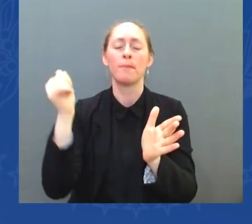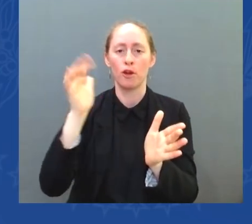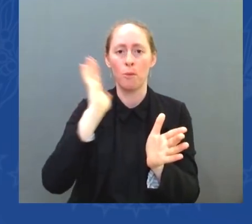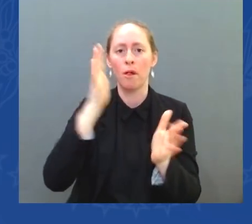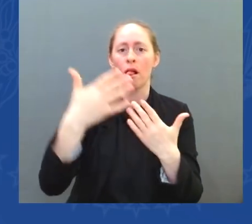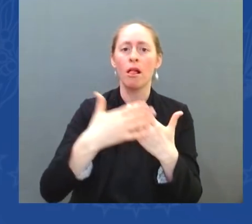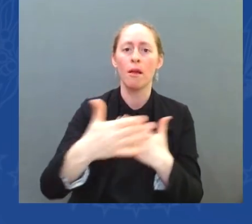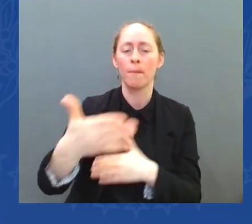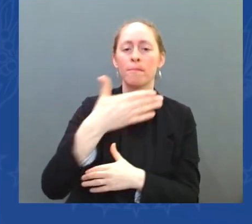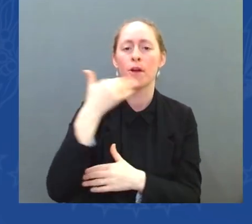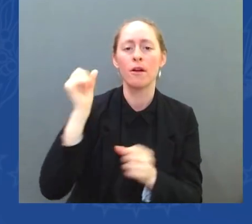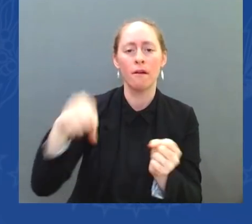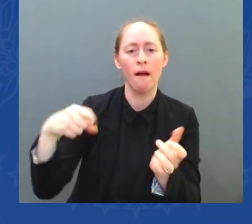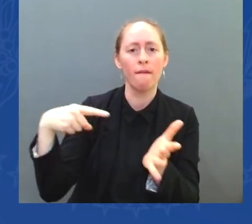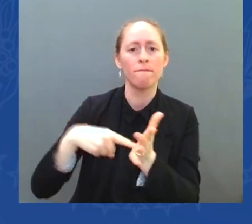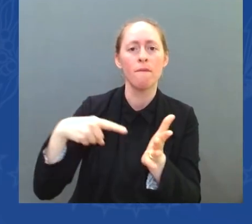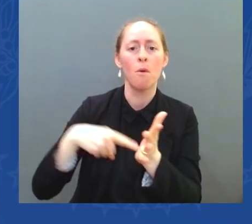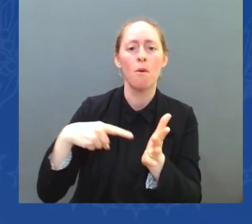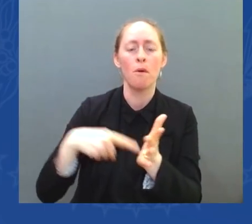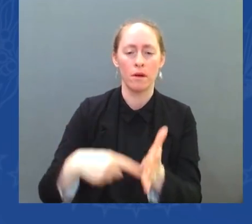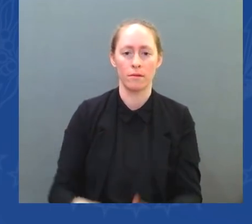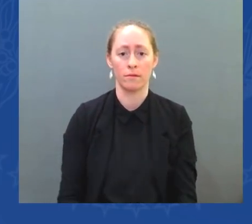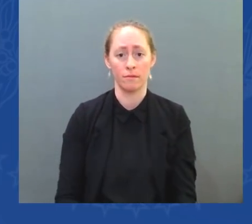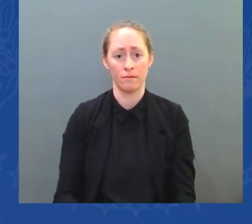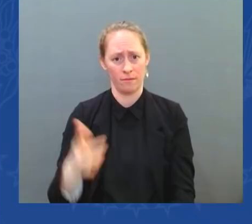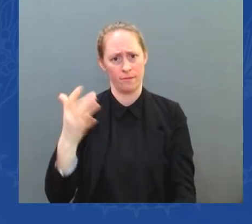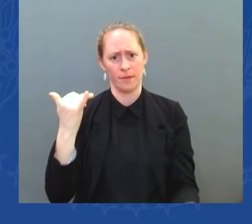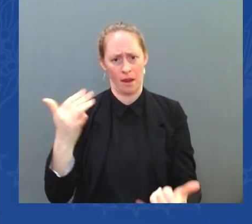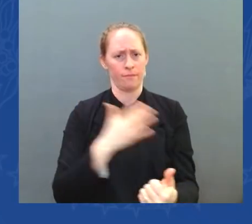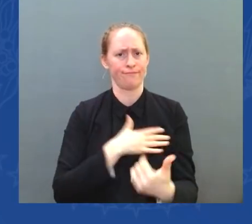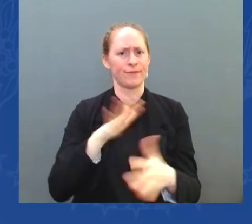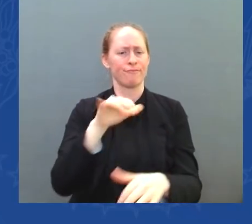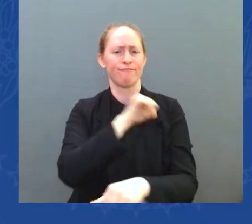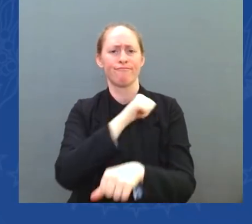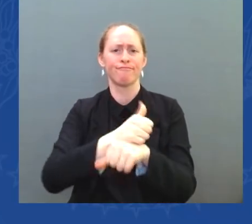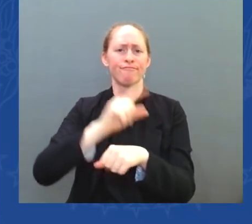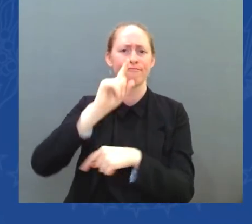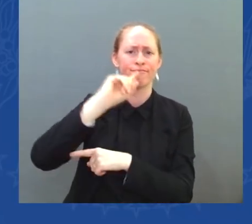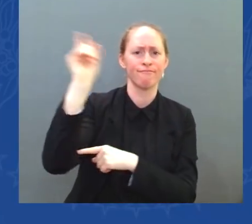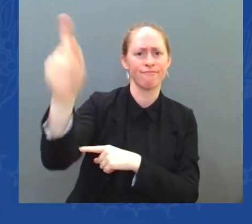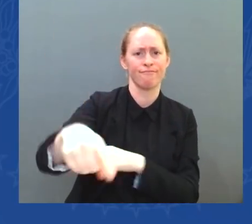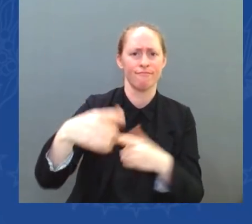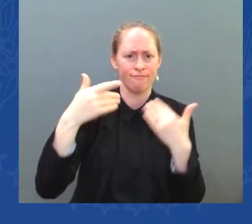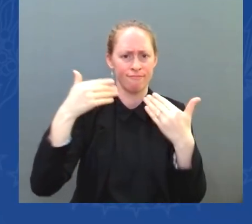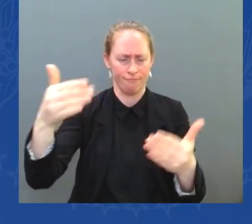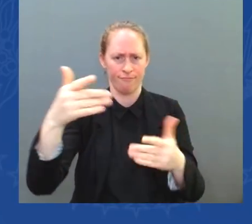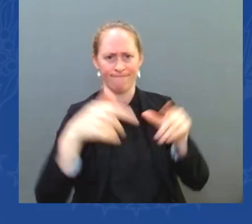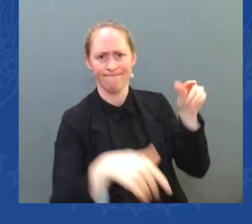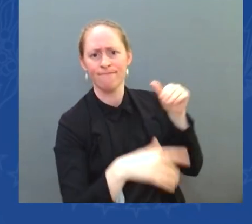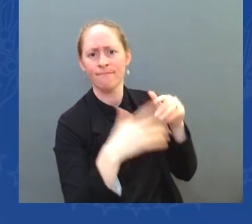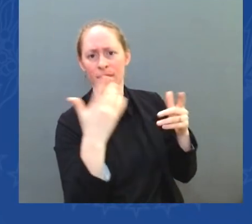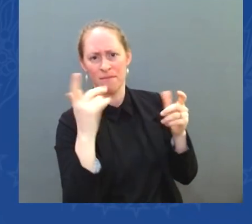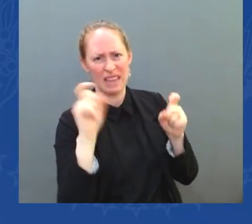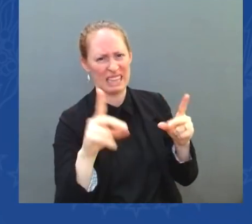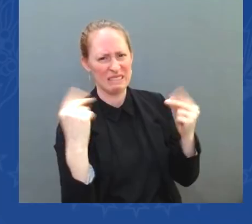to bring down the prices and address the Putin price hike. In fact, we've already made progress since the March inflation data was collected.